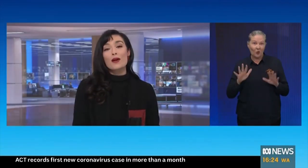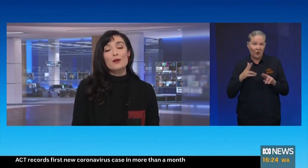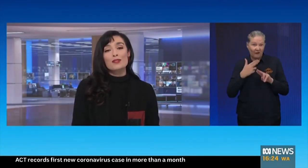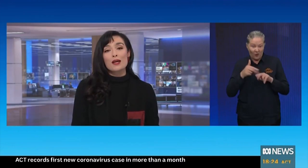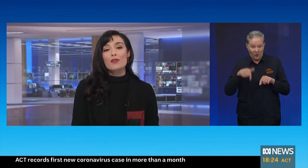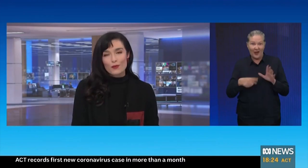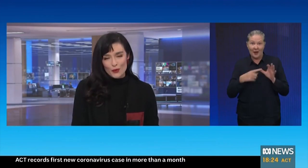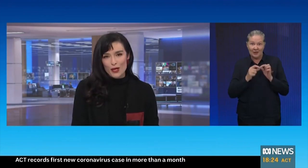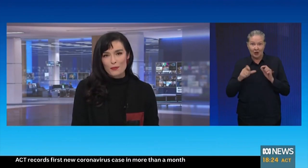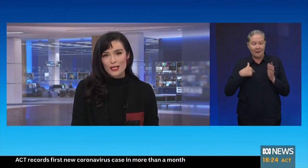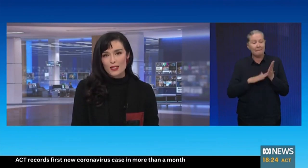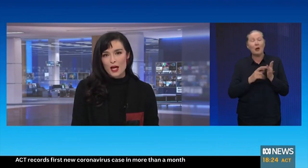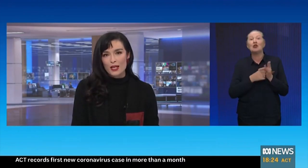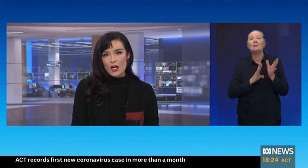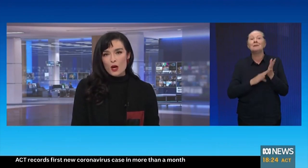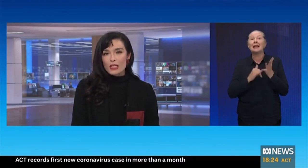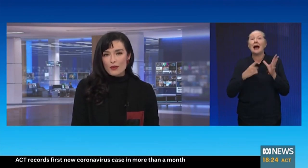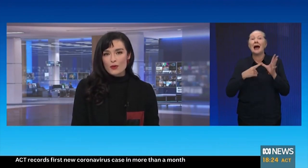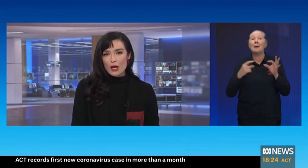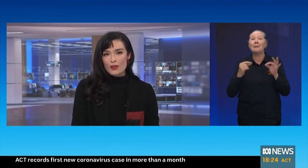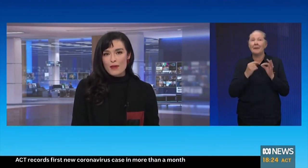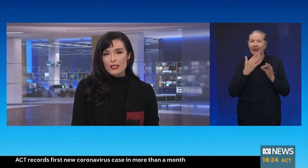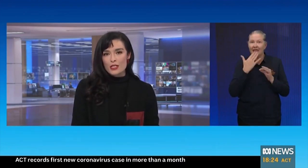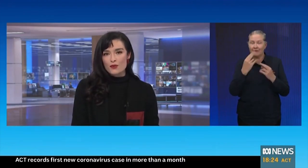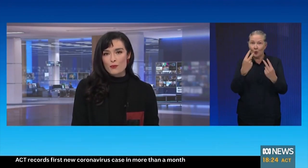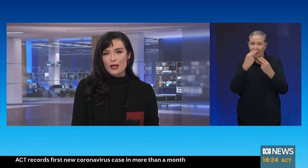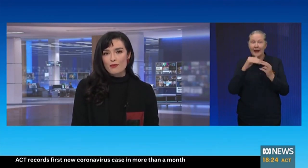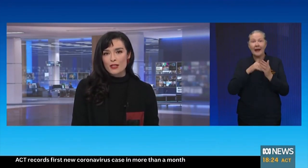That’s all from us here at ABC News this evening, my name is Mariam Saab, thank you for watching.